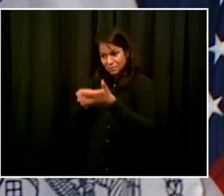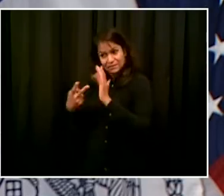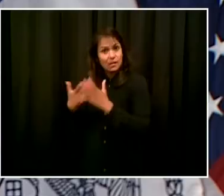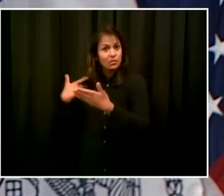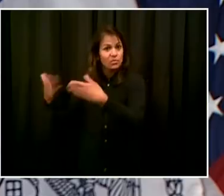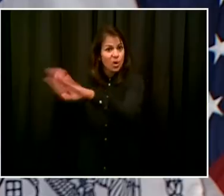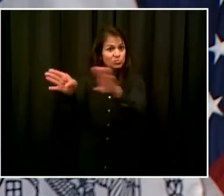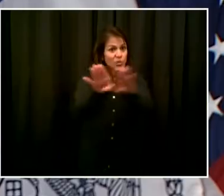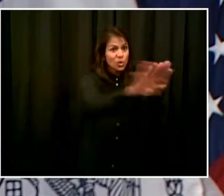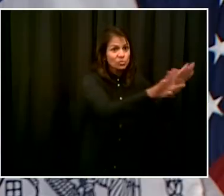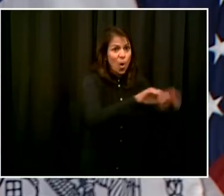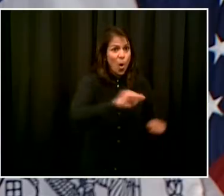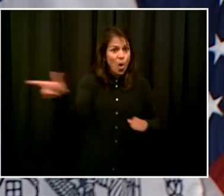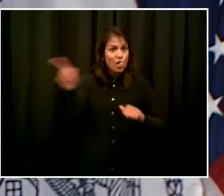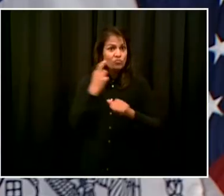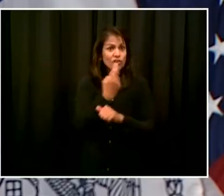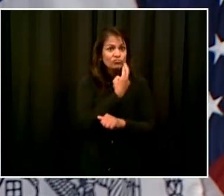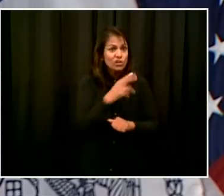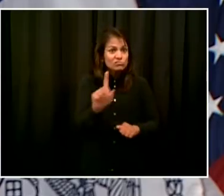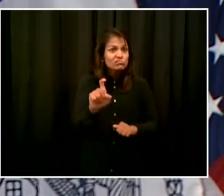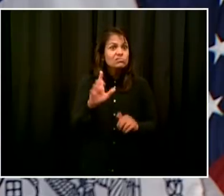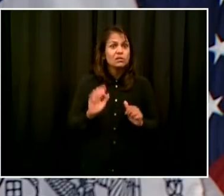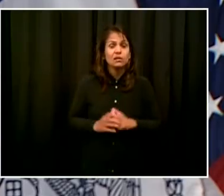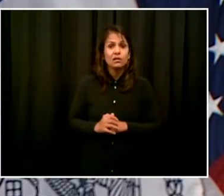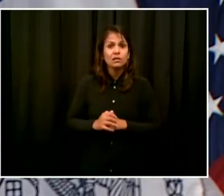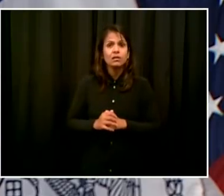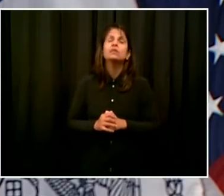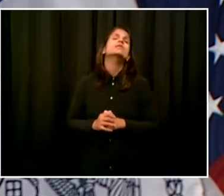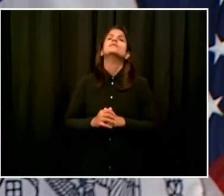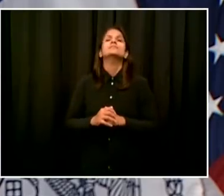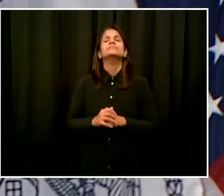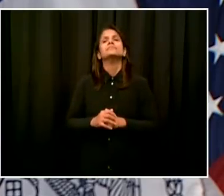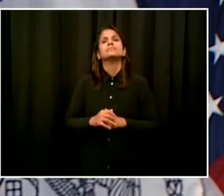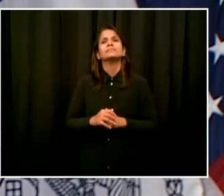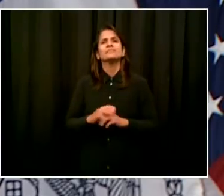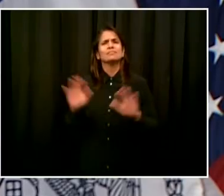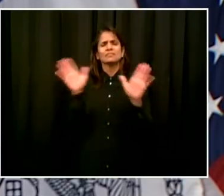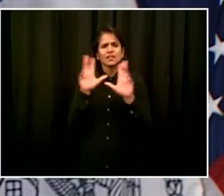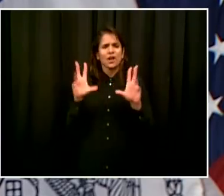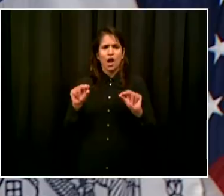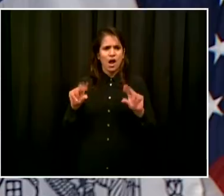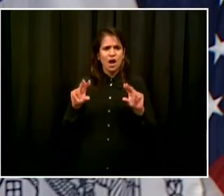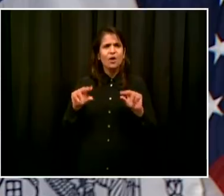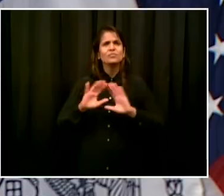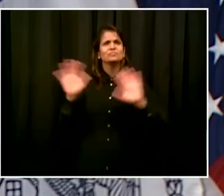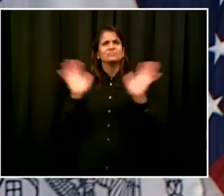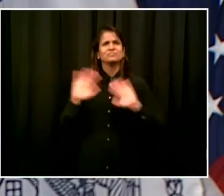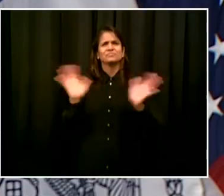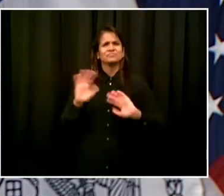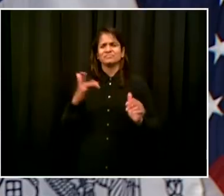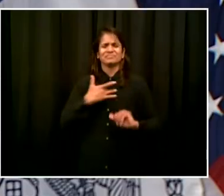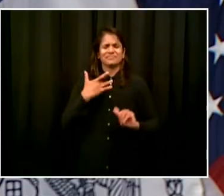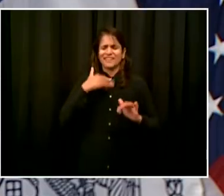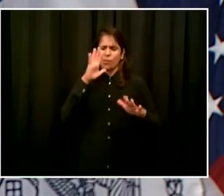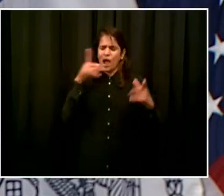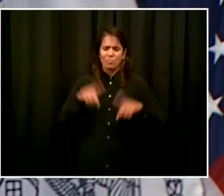CITY HAS SO MANY GREAT NEIGHBORHOOD